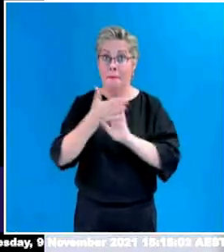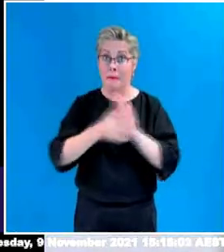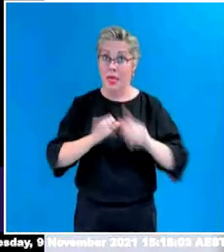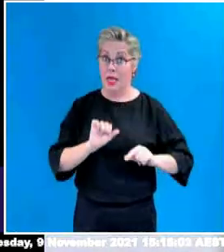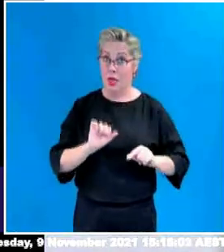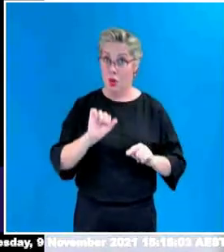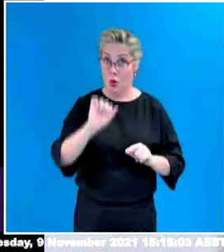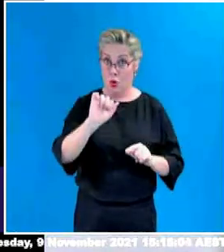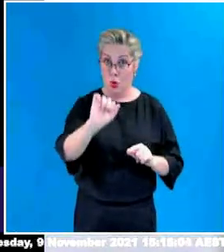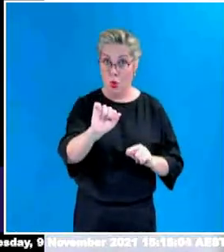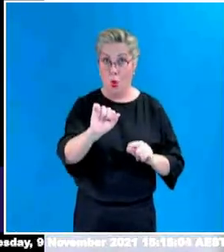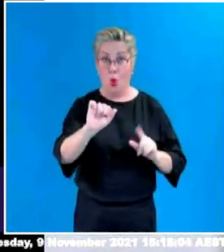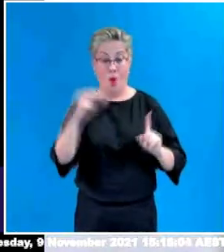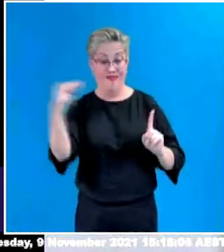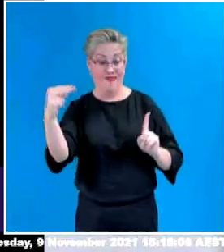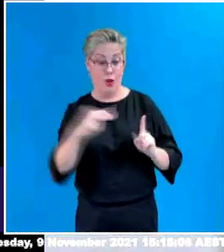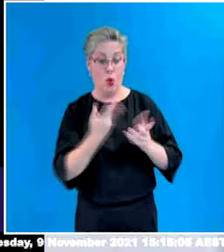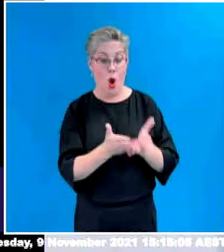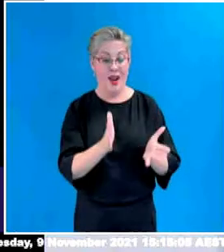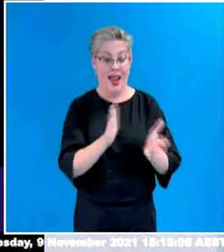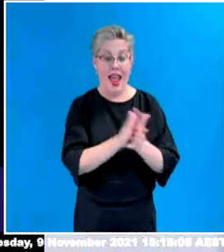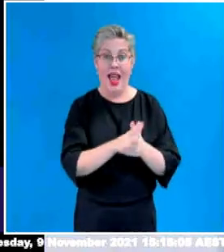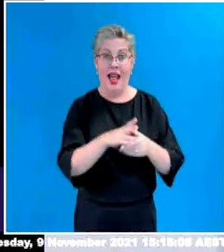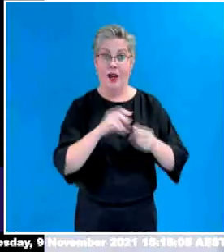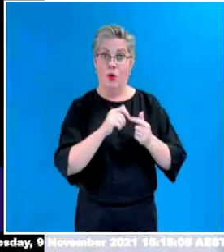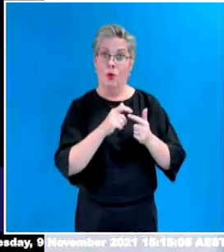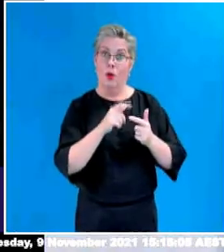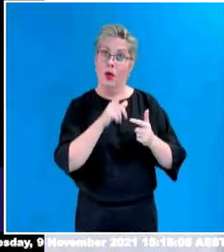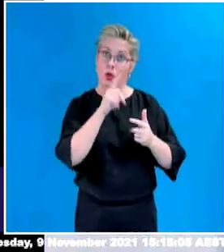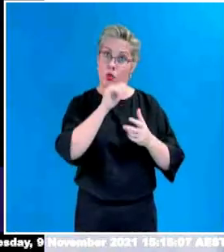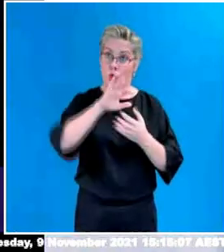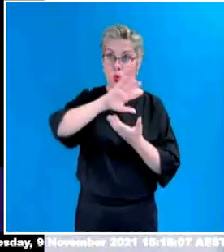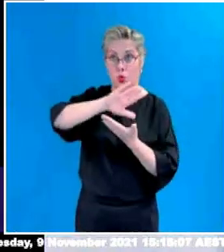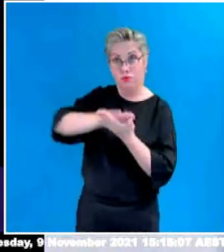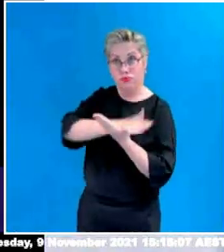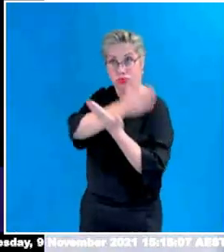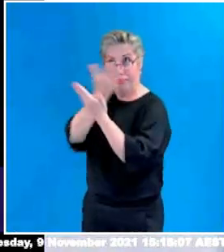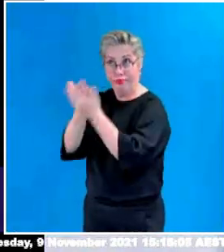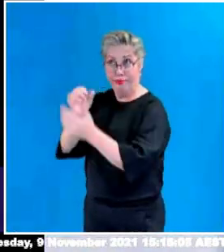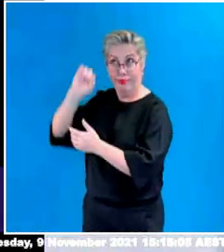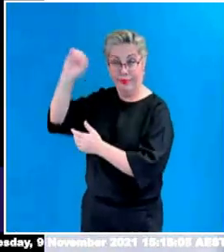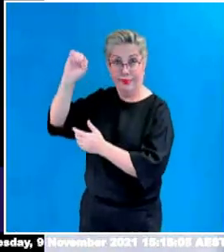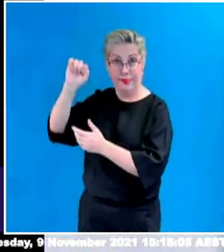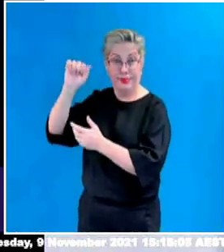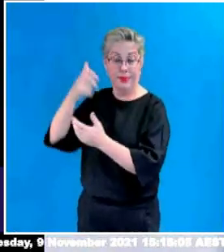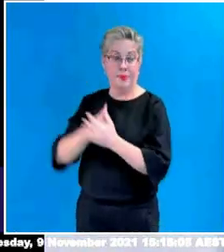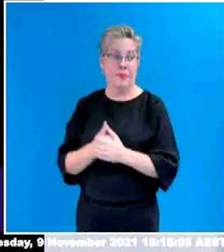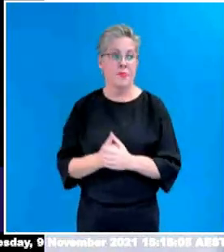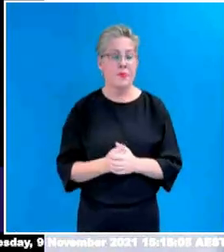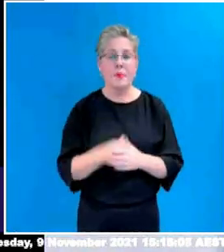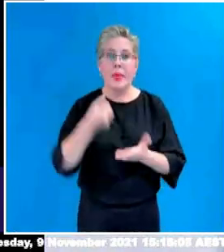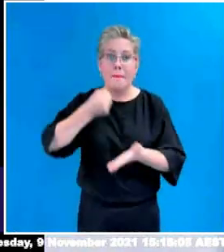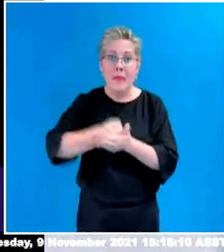the EC Measures Concerning Meat and Meat Products (Hormones) case 1997, and I do